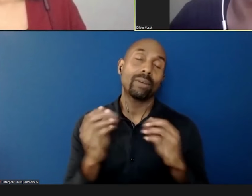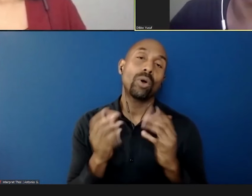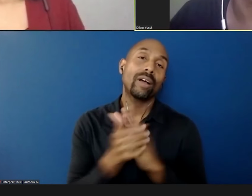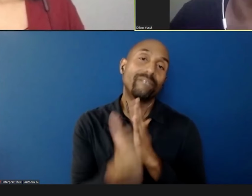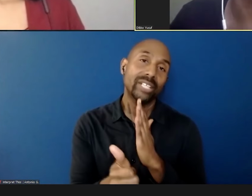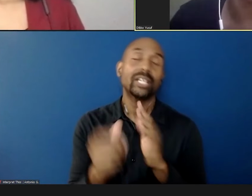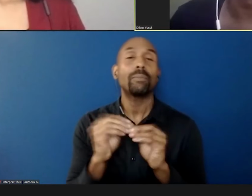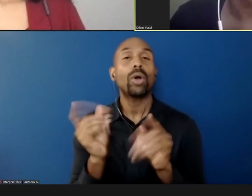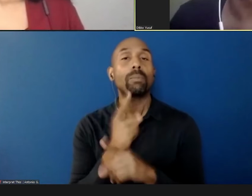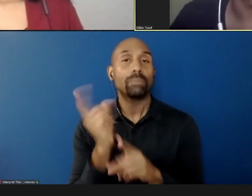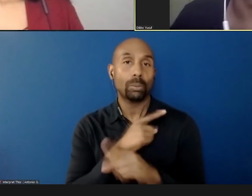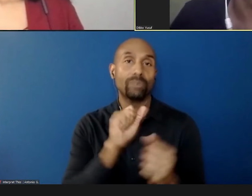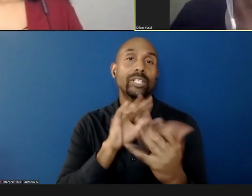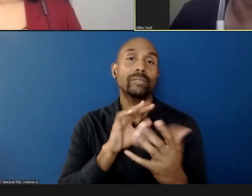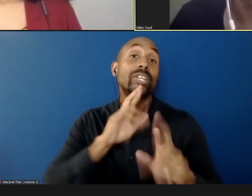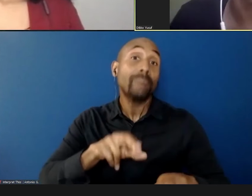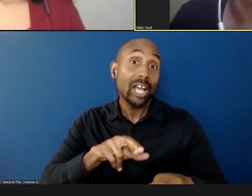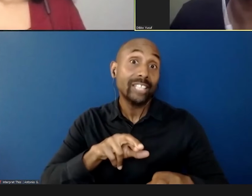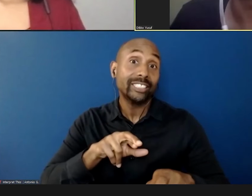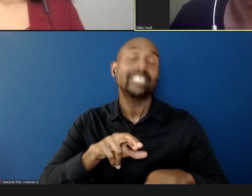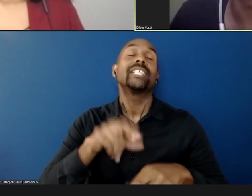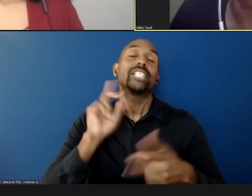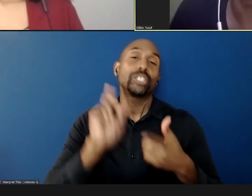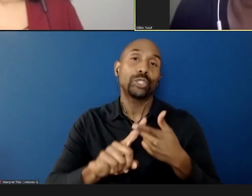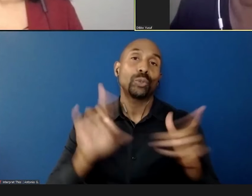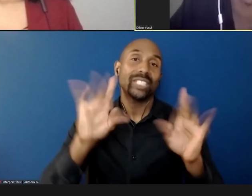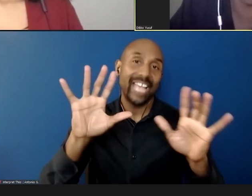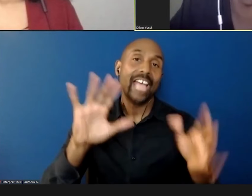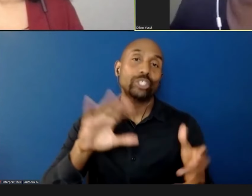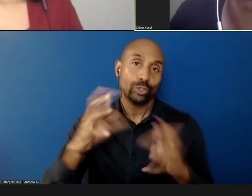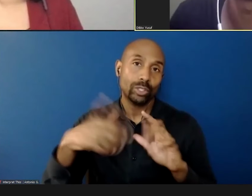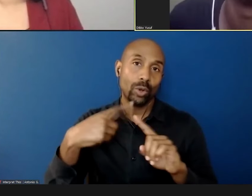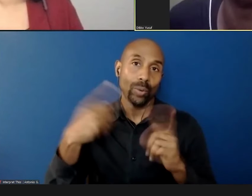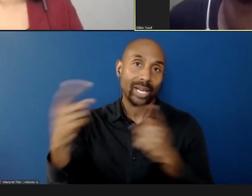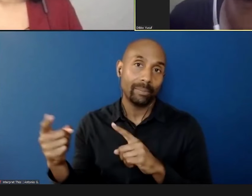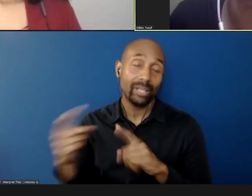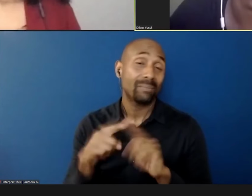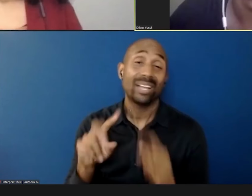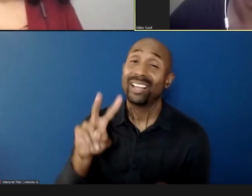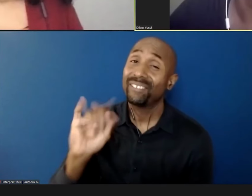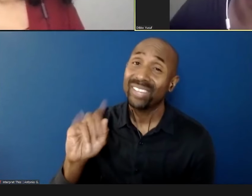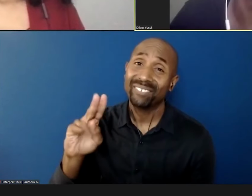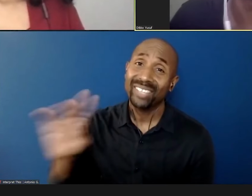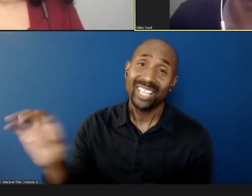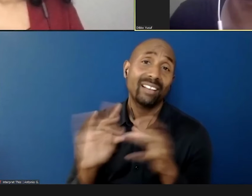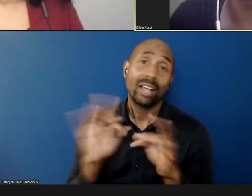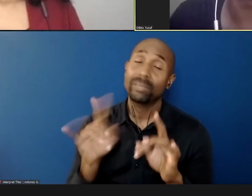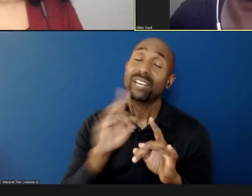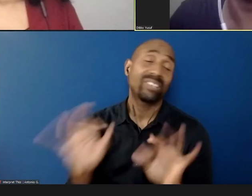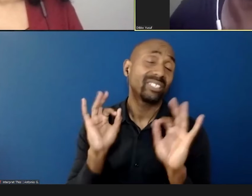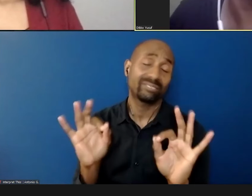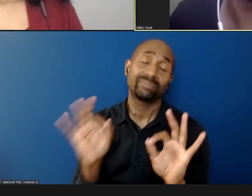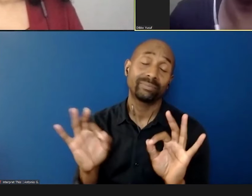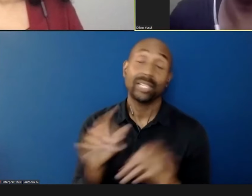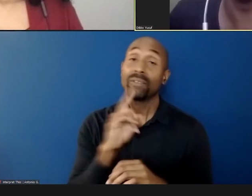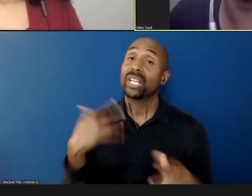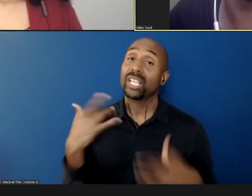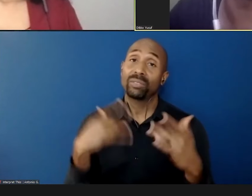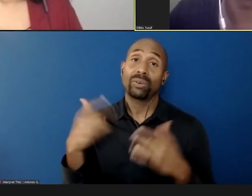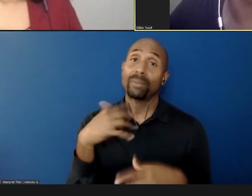to disasters as a whole. I'm very excited to be part of this, because yeah, you learn